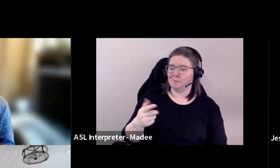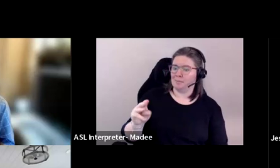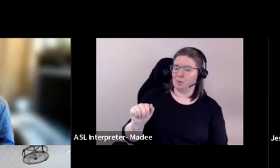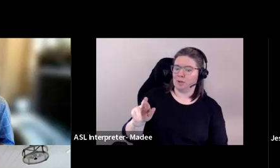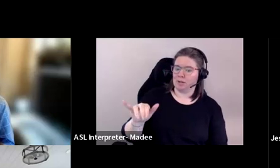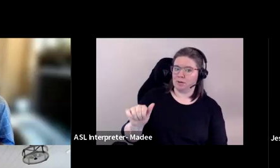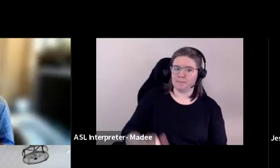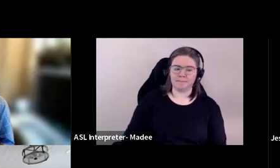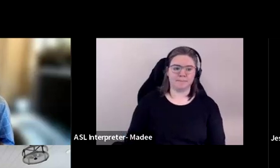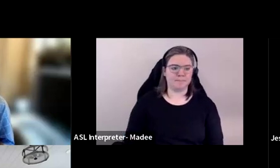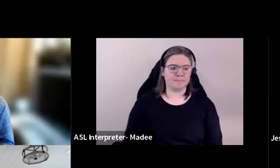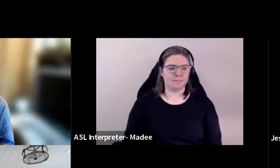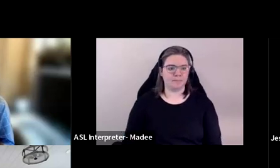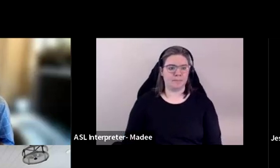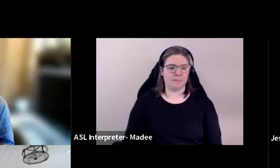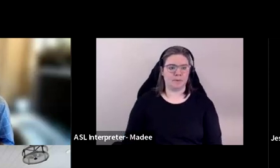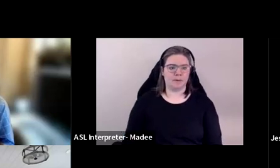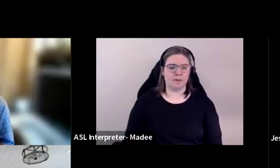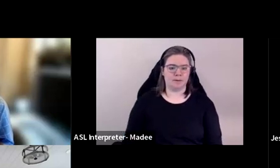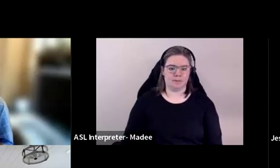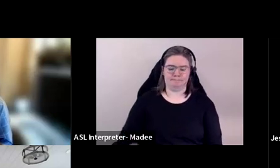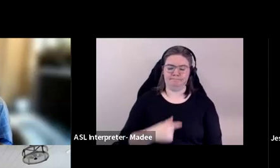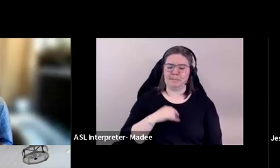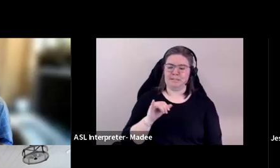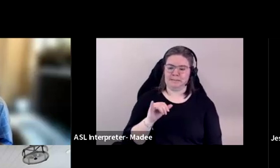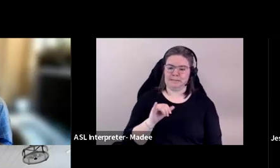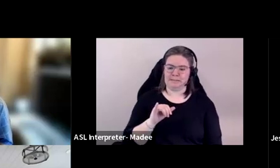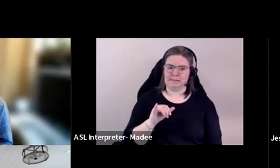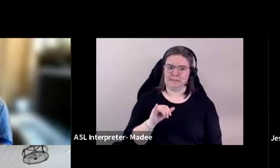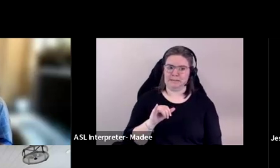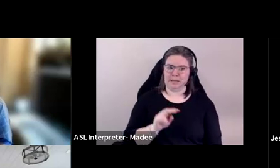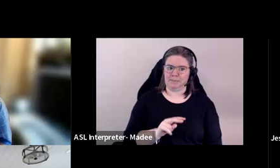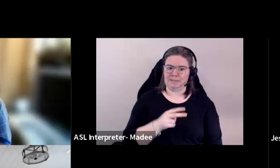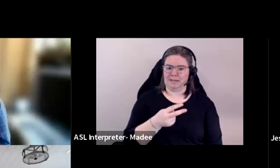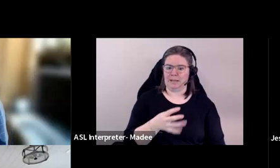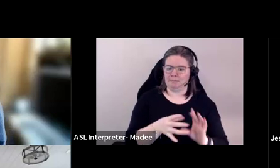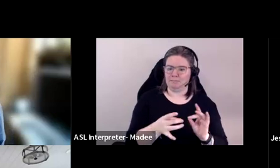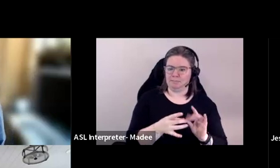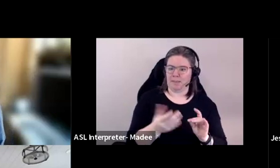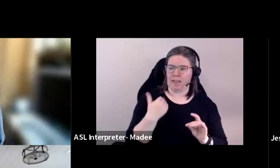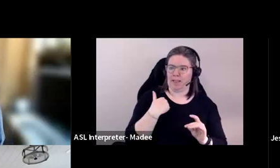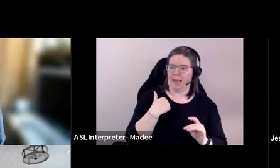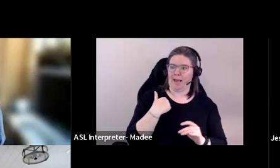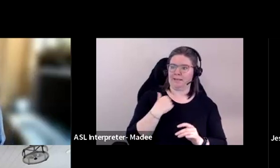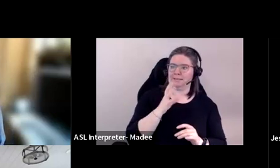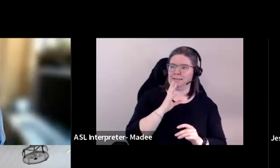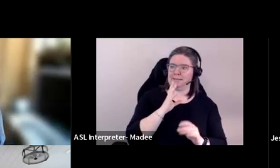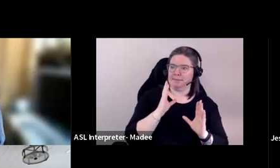Rebecca Rabatin, she/her, Independence First: So I'm gonna kind of piggyback on the last speakers comments. Rebecca Rabatin, she/her, Independence First: so